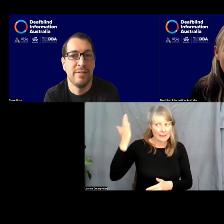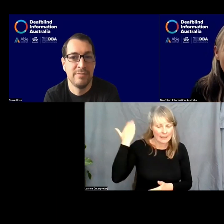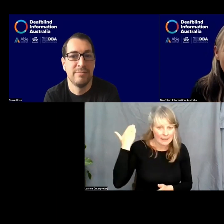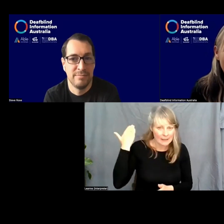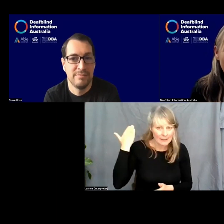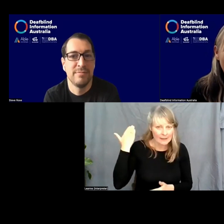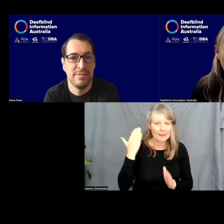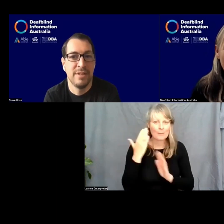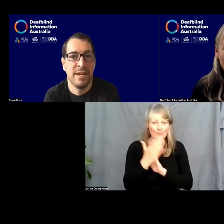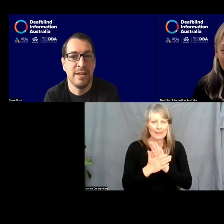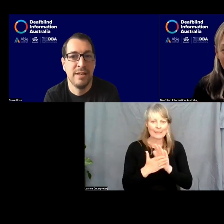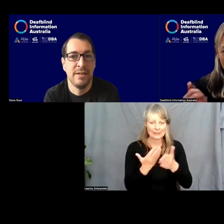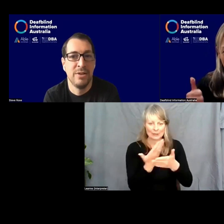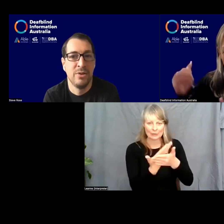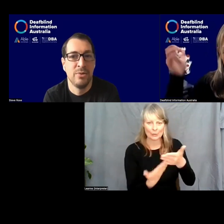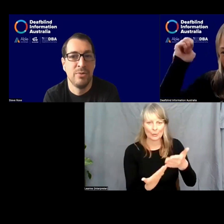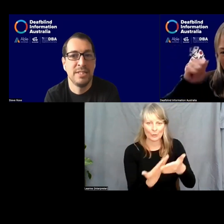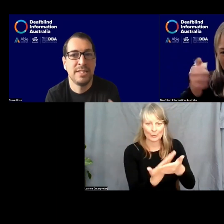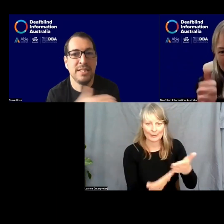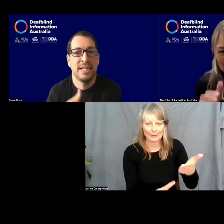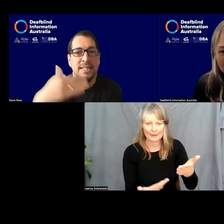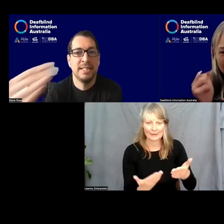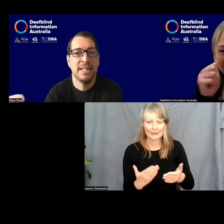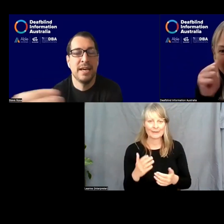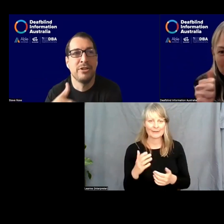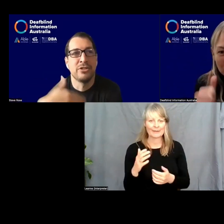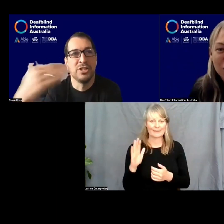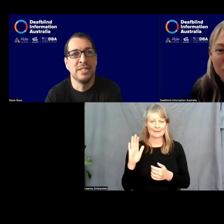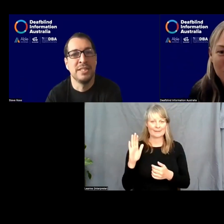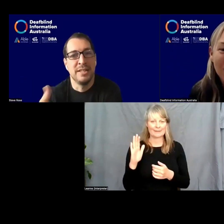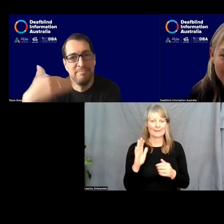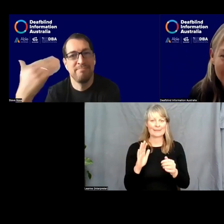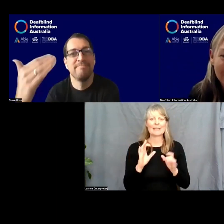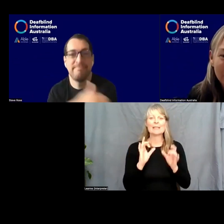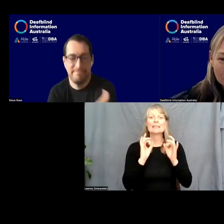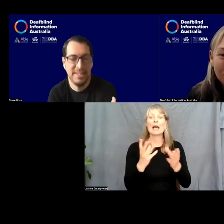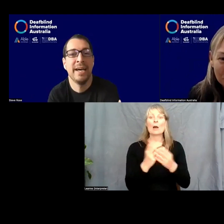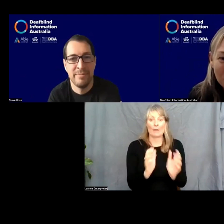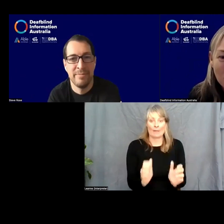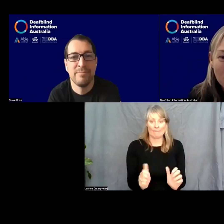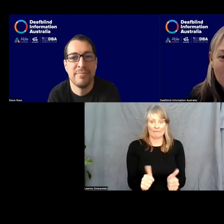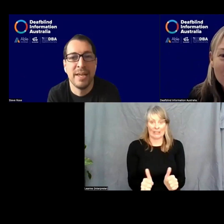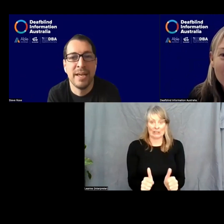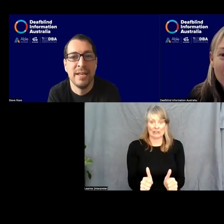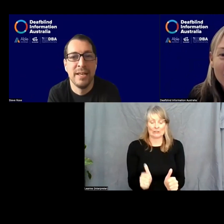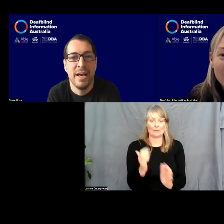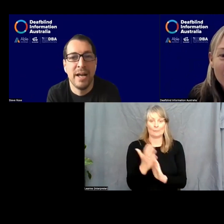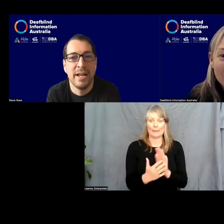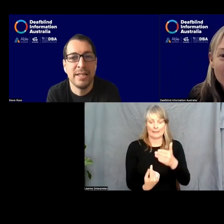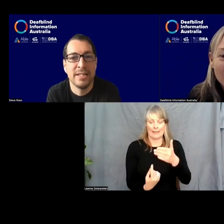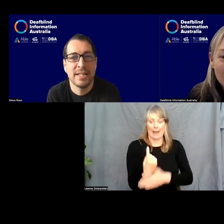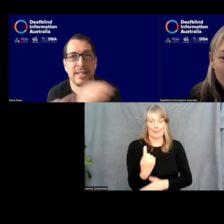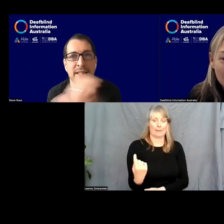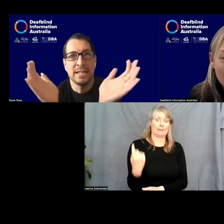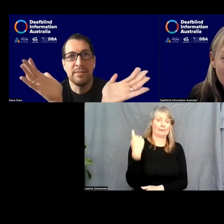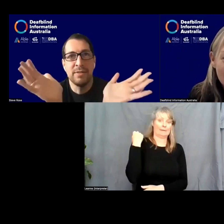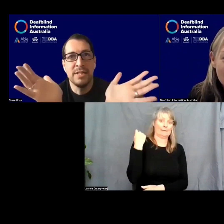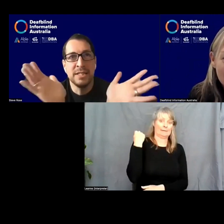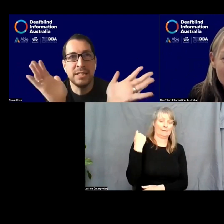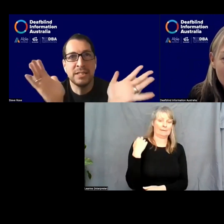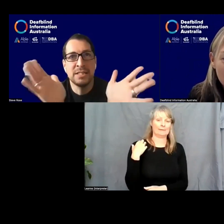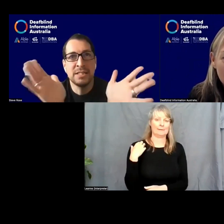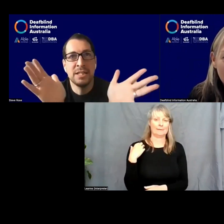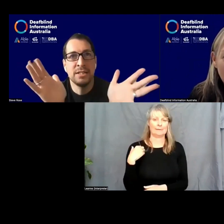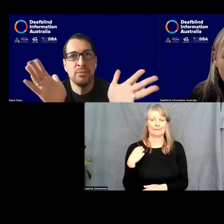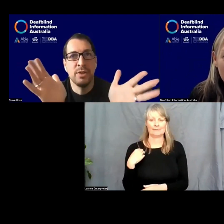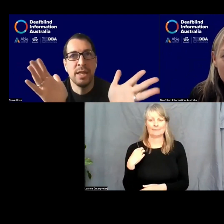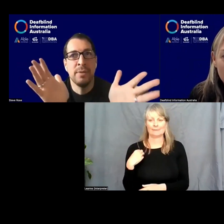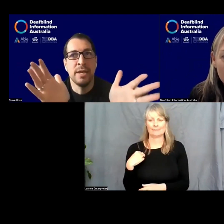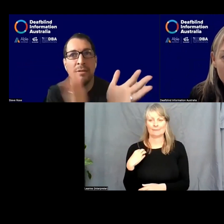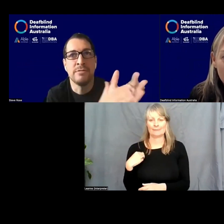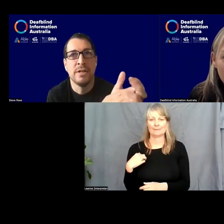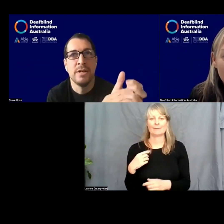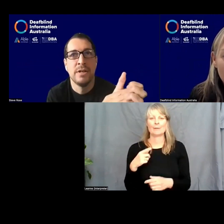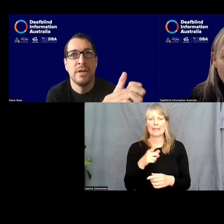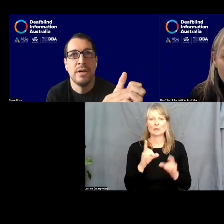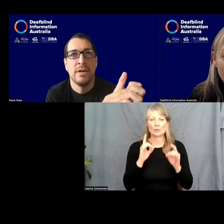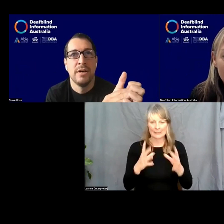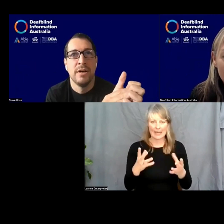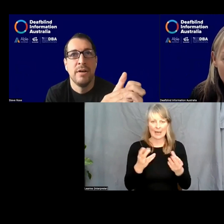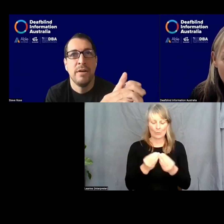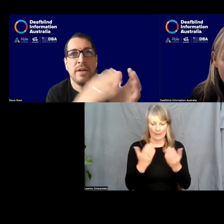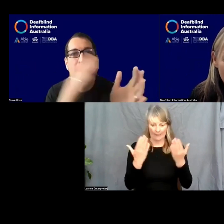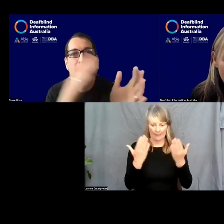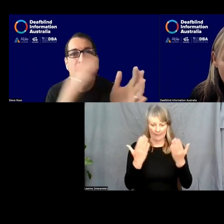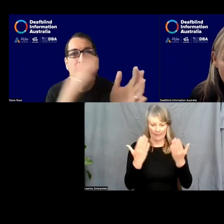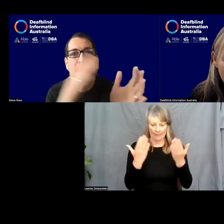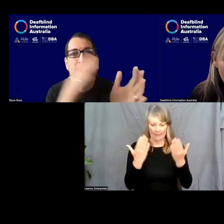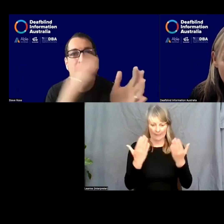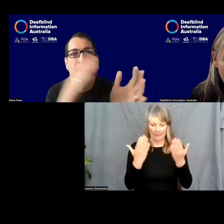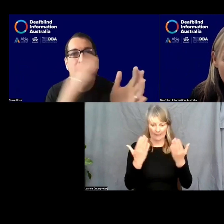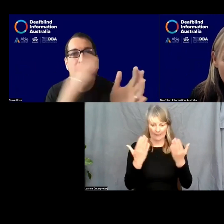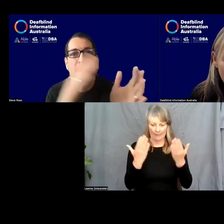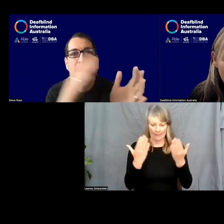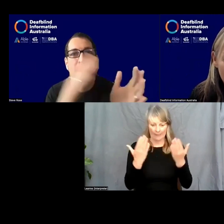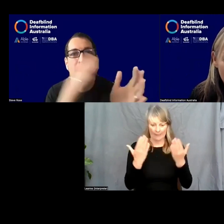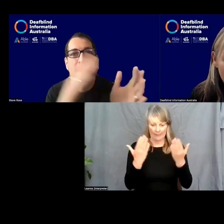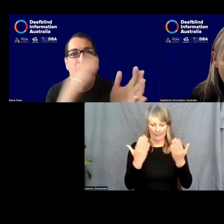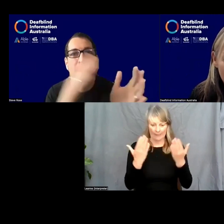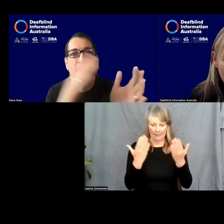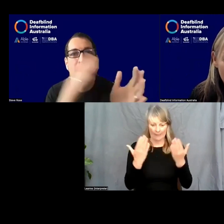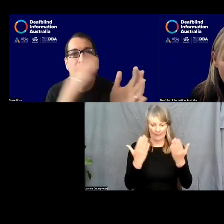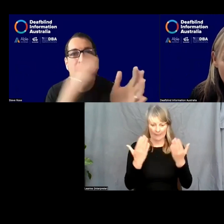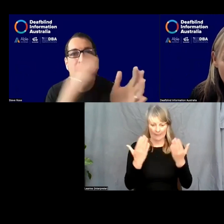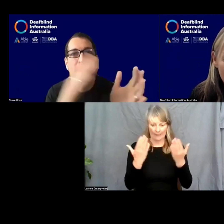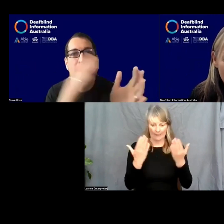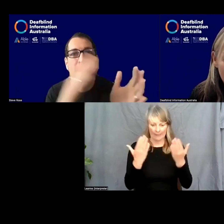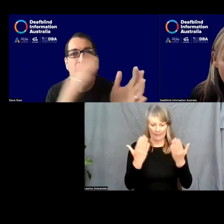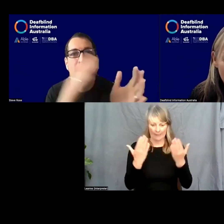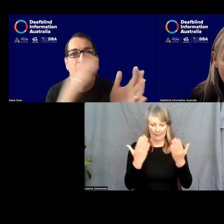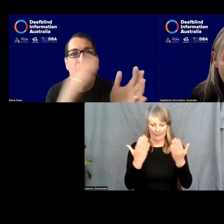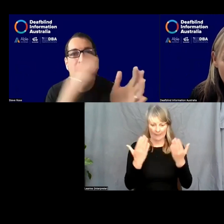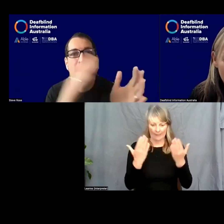It's starting with that bit if we focus on function as well as on words and meaning,